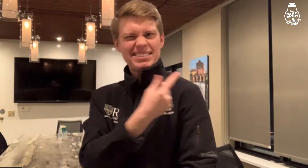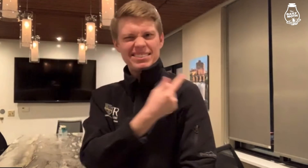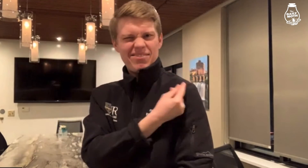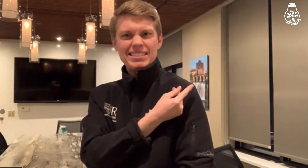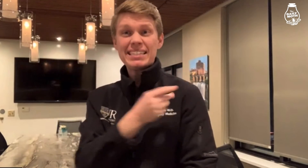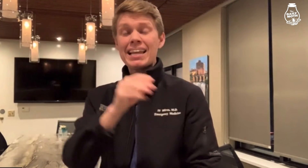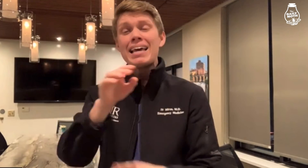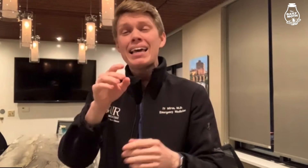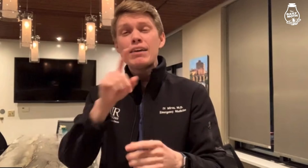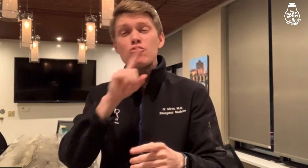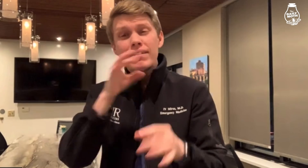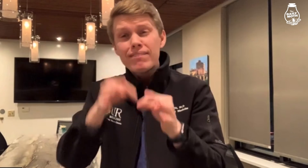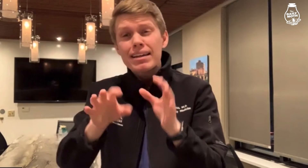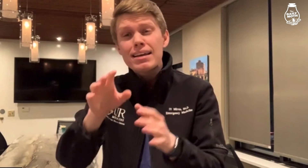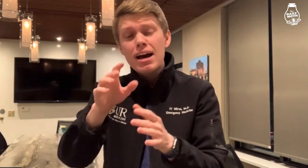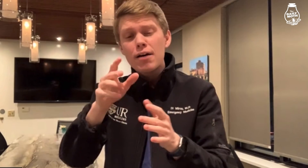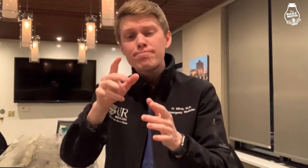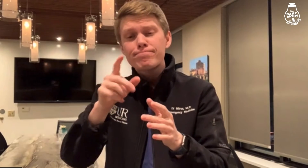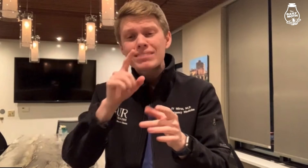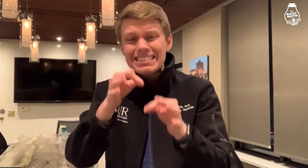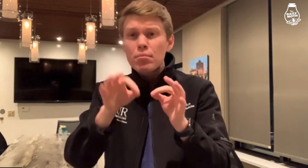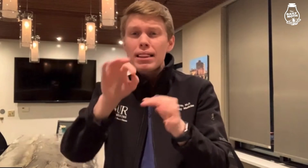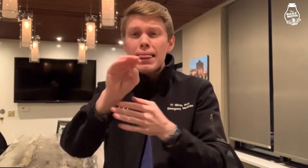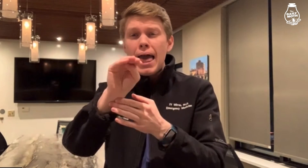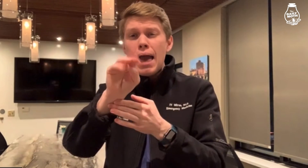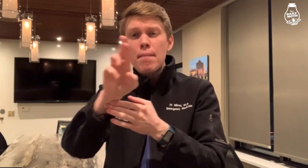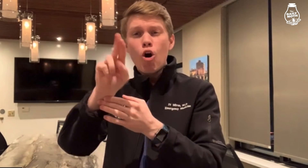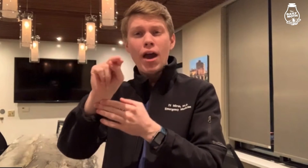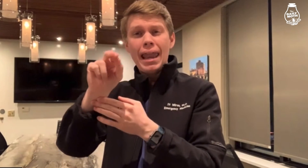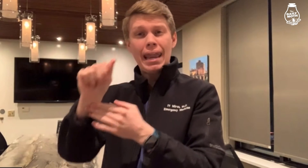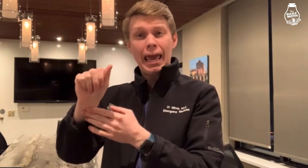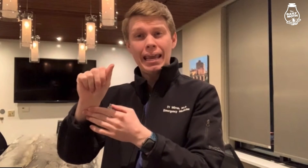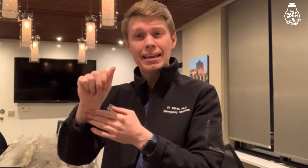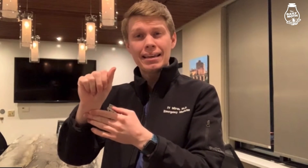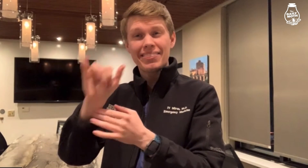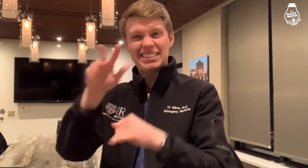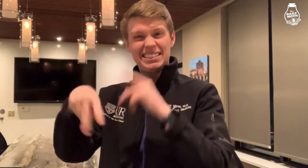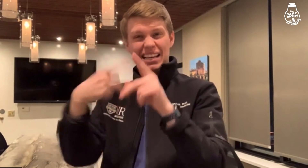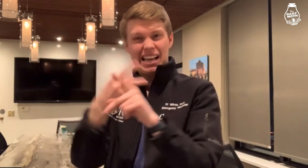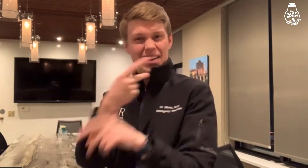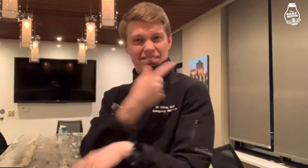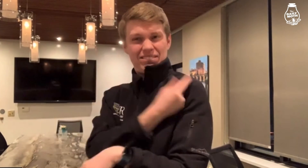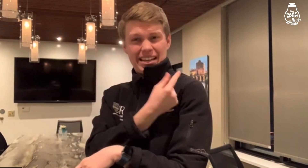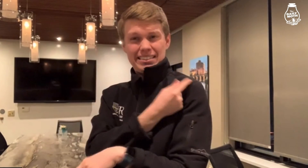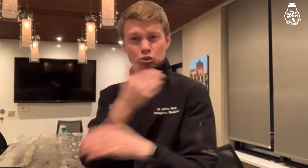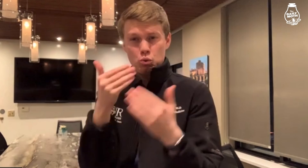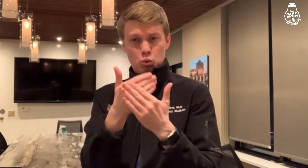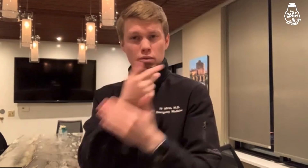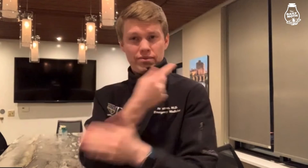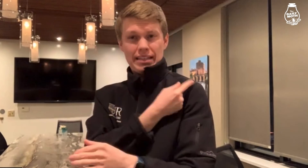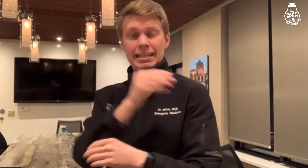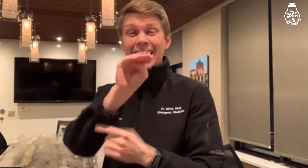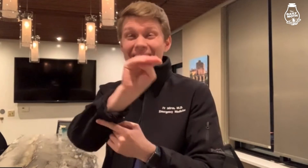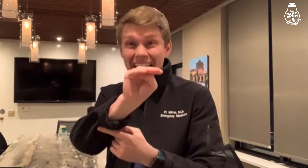That is what a vaccine is. It's really simple. mRNA, that's the type of vaccine,